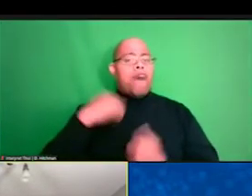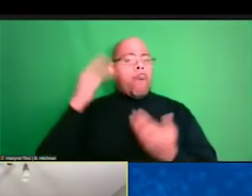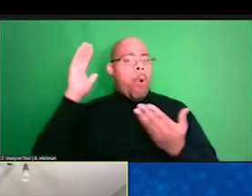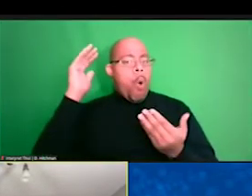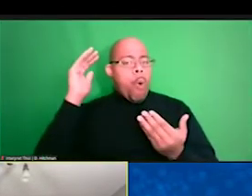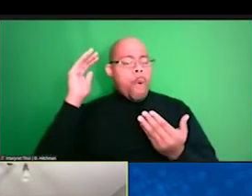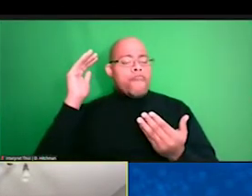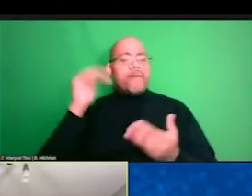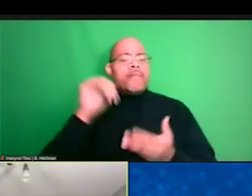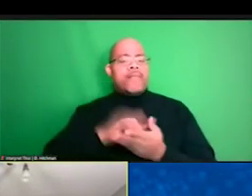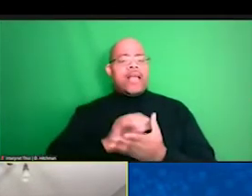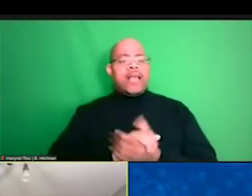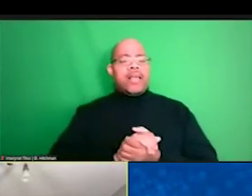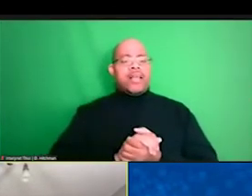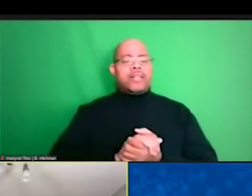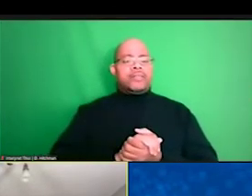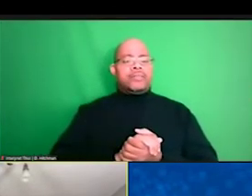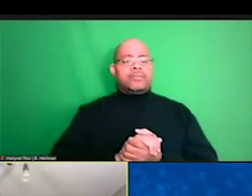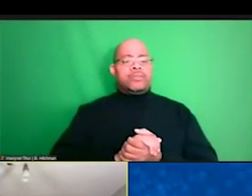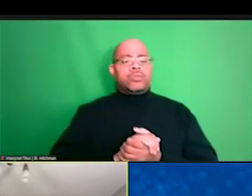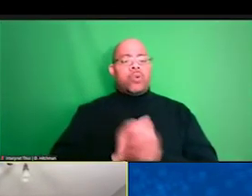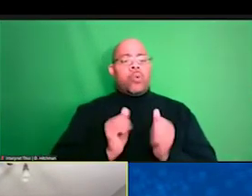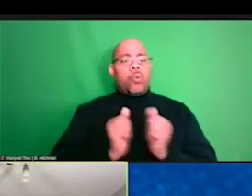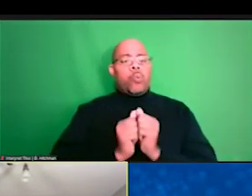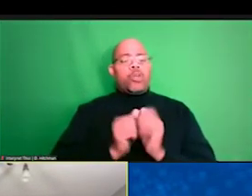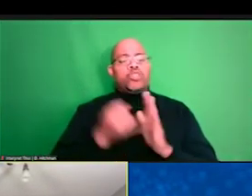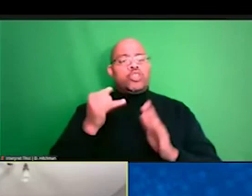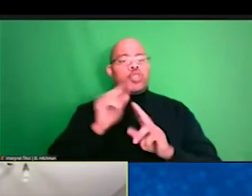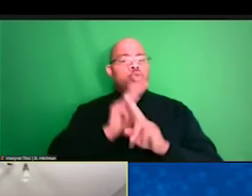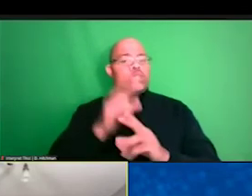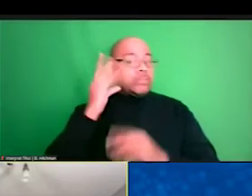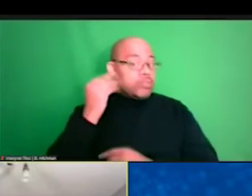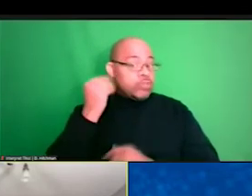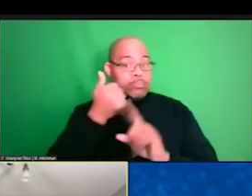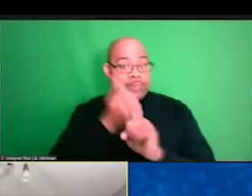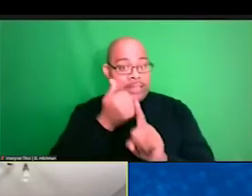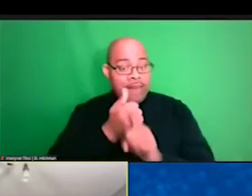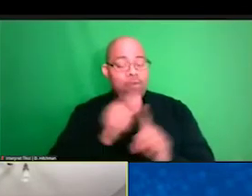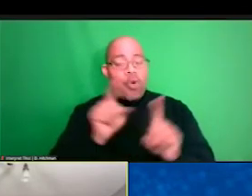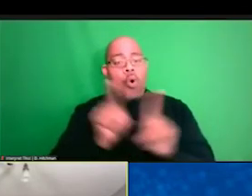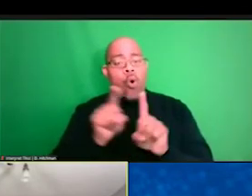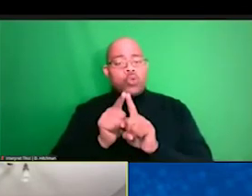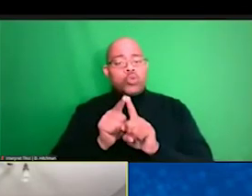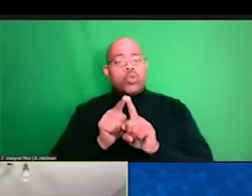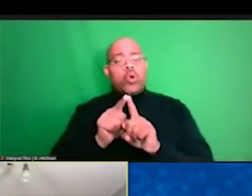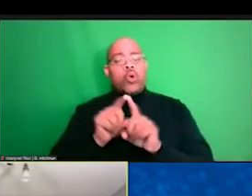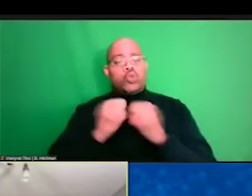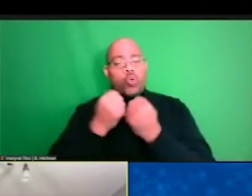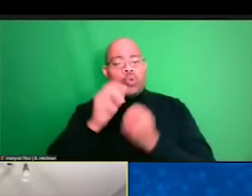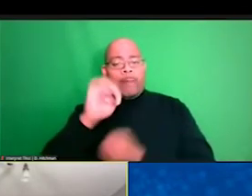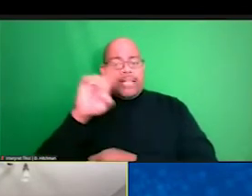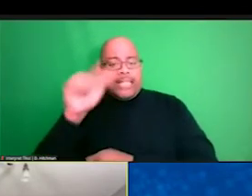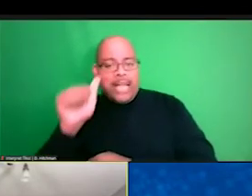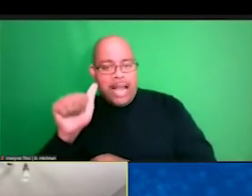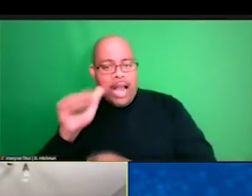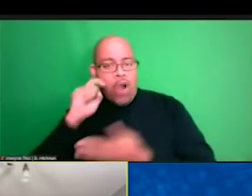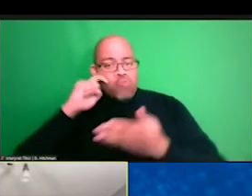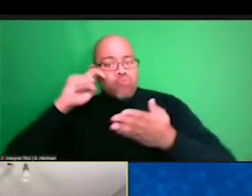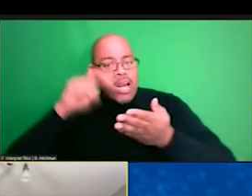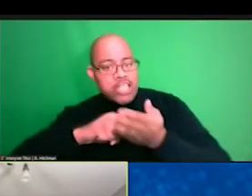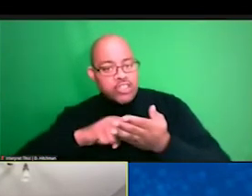with just the user experience themselves and also the social media recognition and also